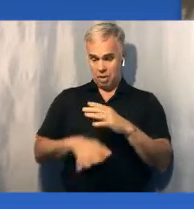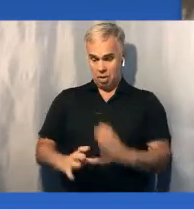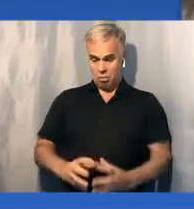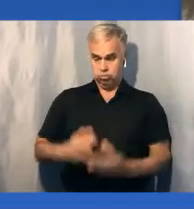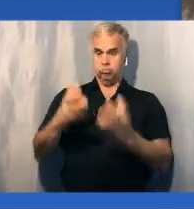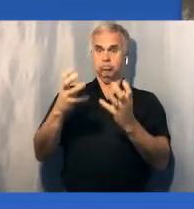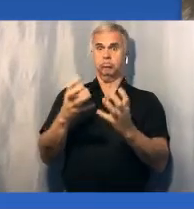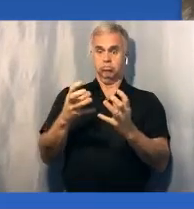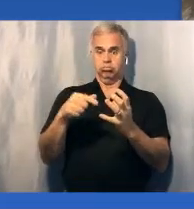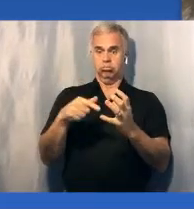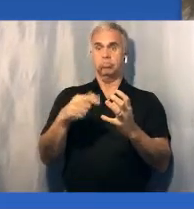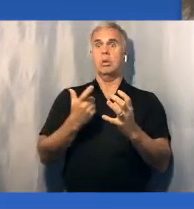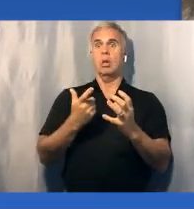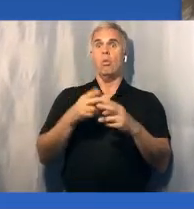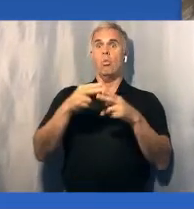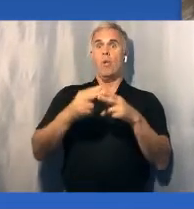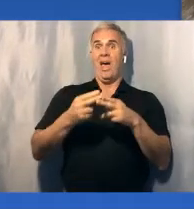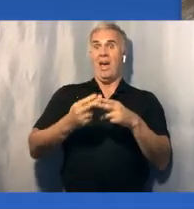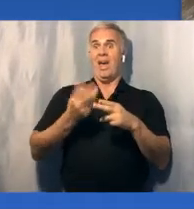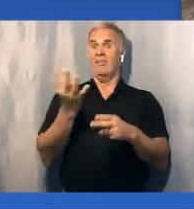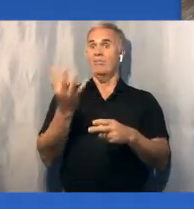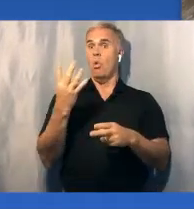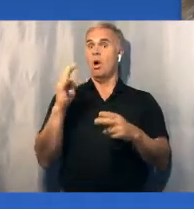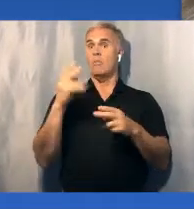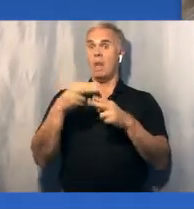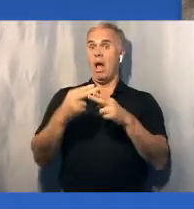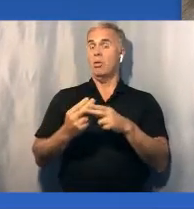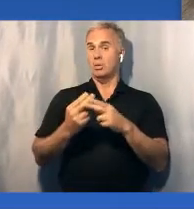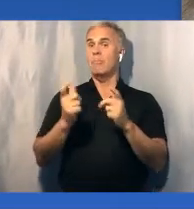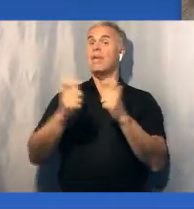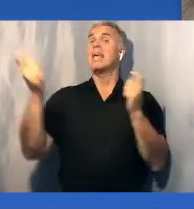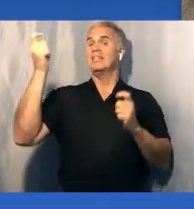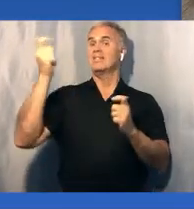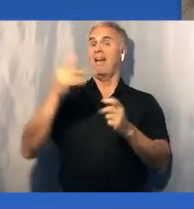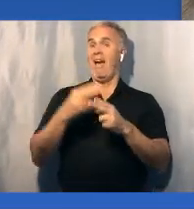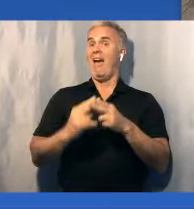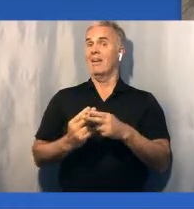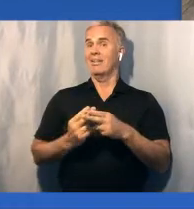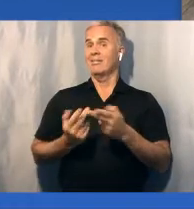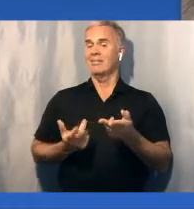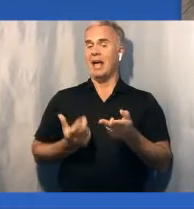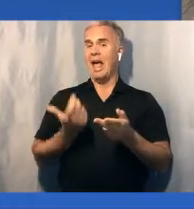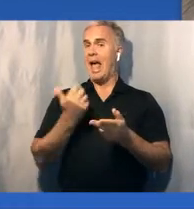lays the biggest eggs of any living creature. An (ostrich) ostrich egg